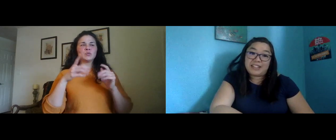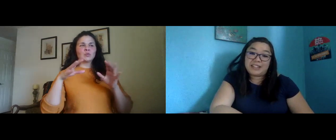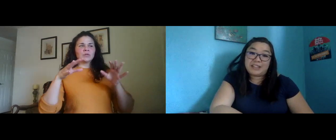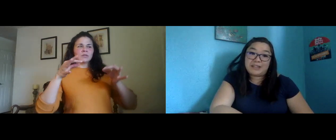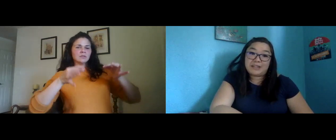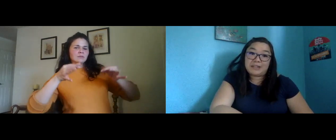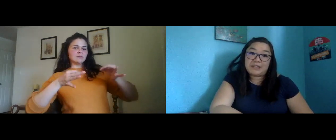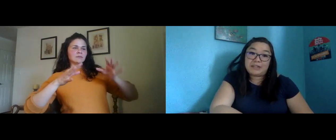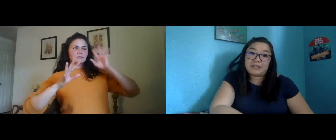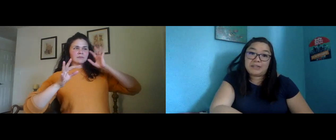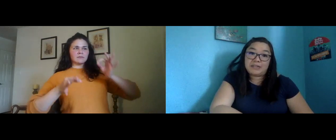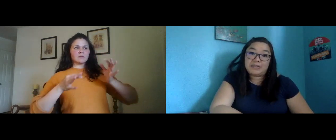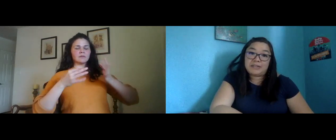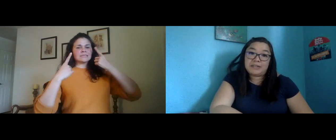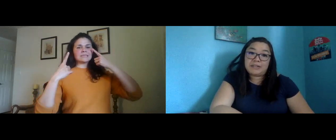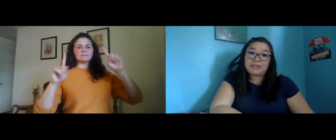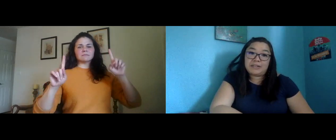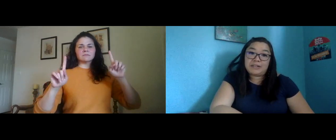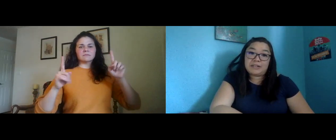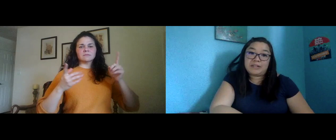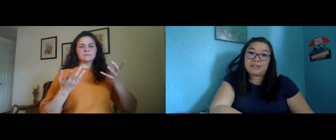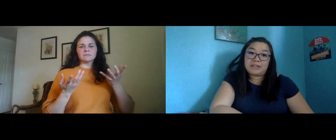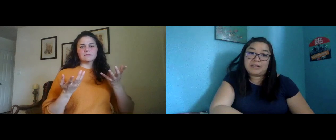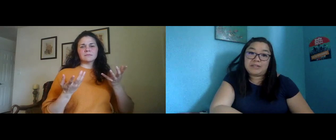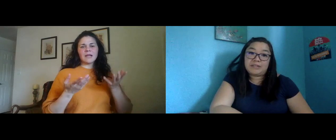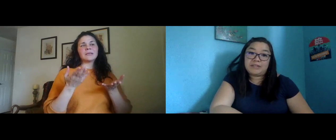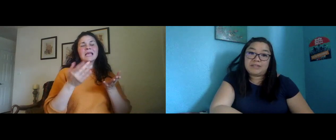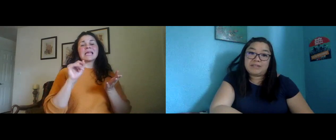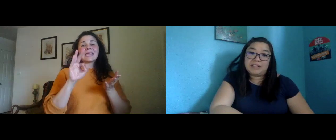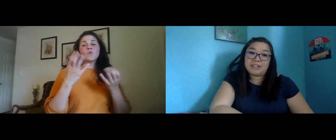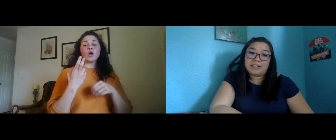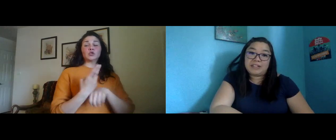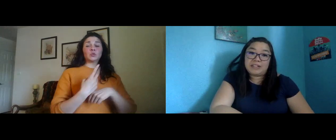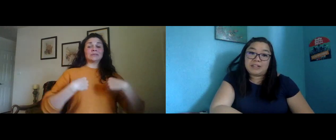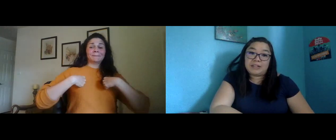How would you determine the measure of success on your own terms?